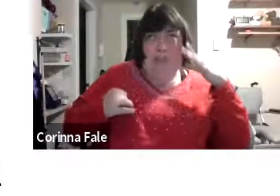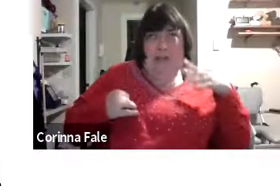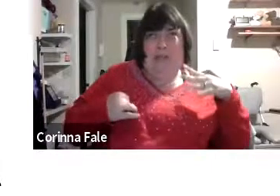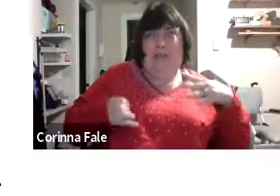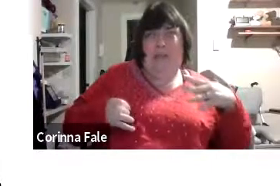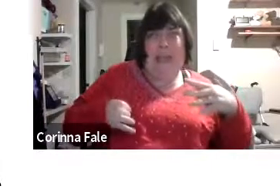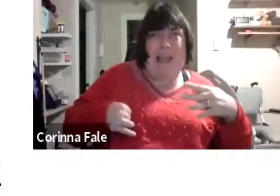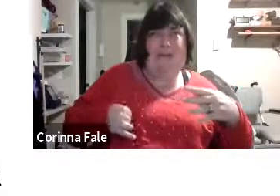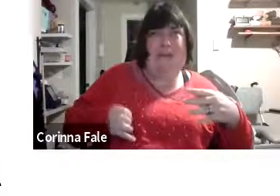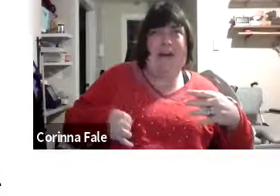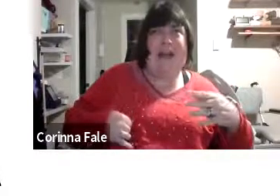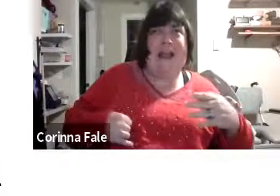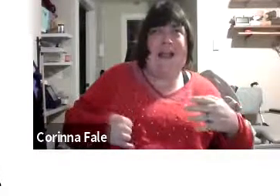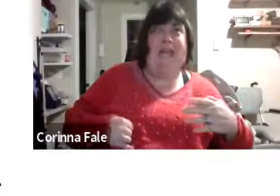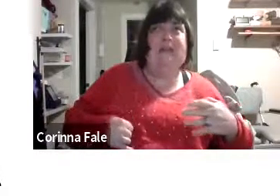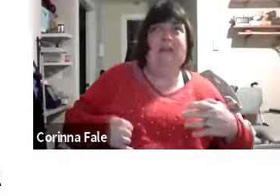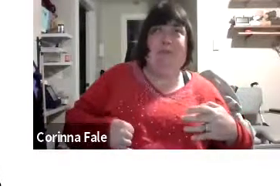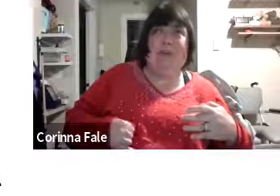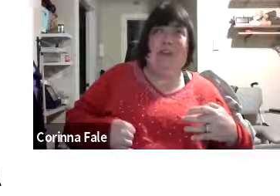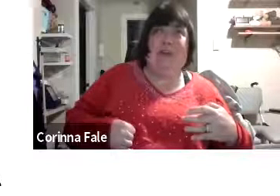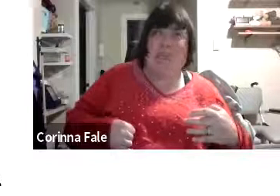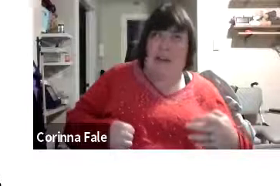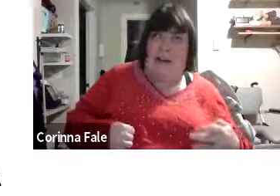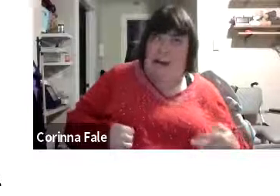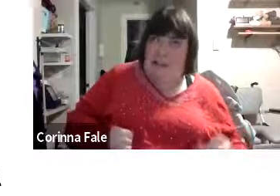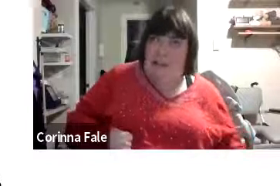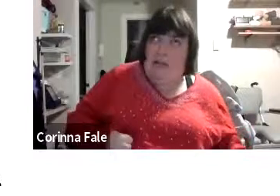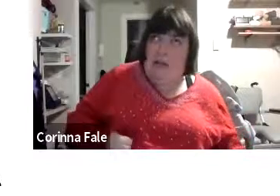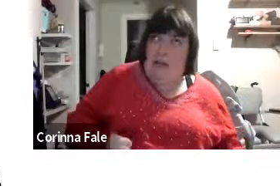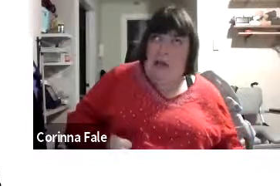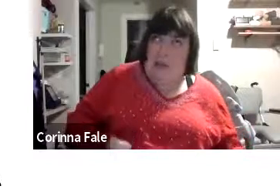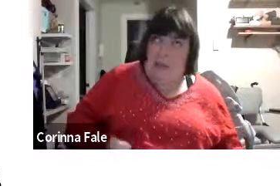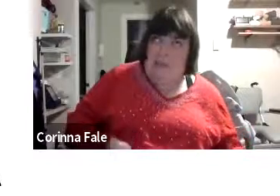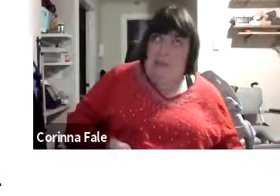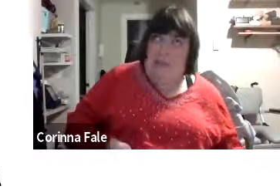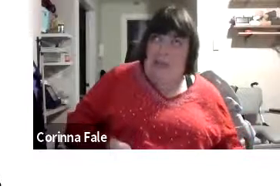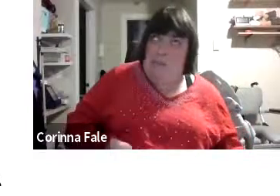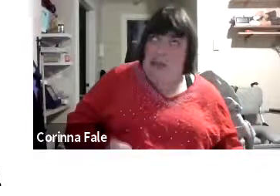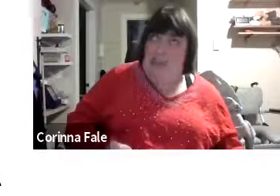Corinna Fale: abusive behavior and physical barriers. Corinna Fale: That might.